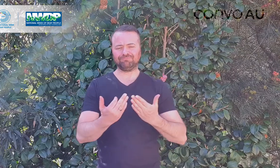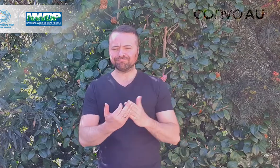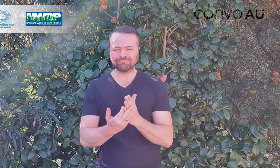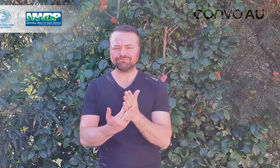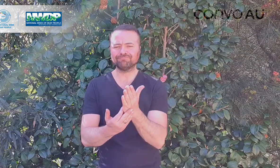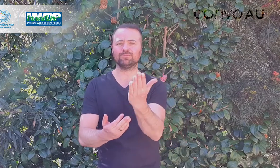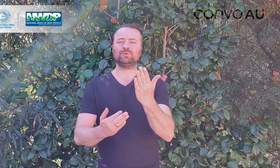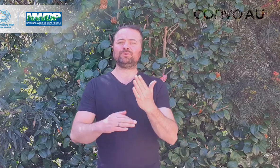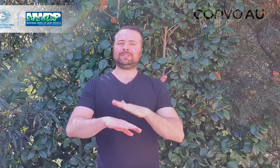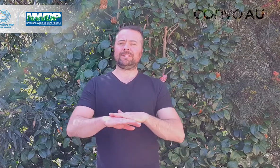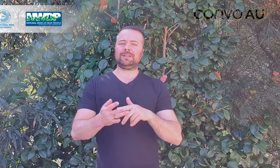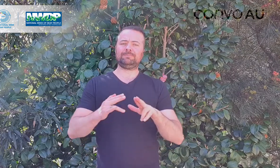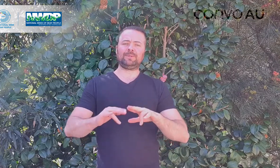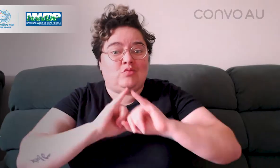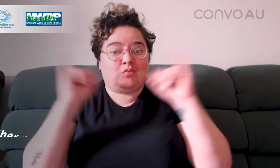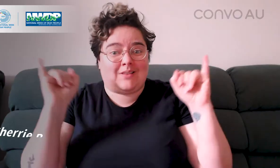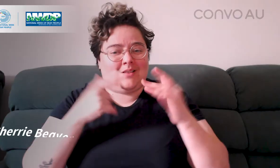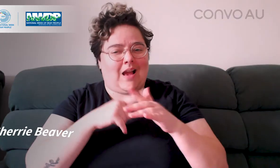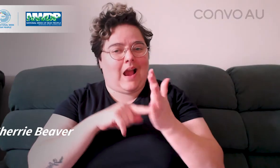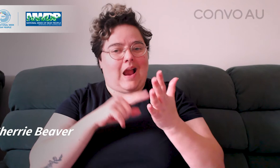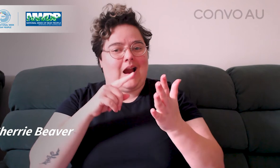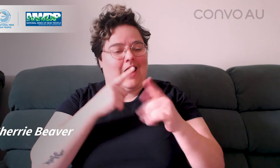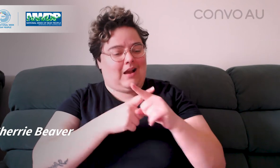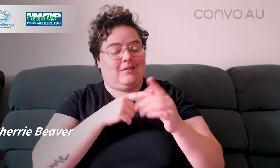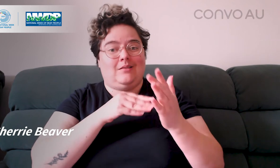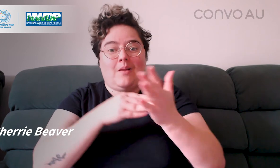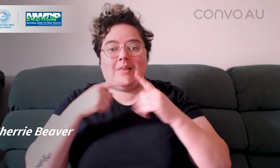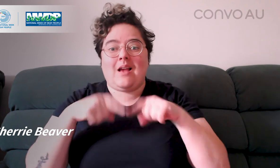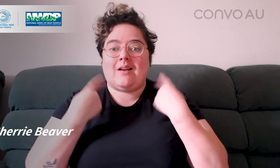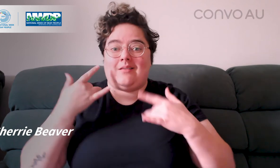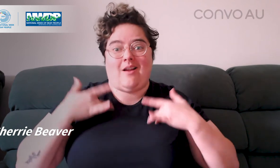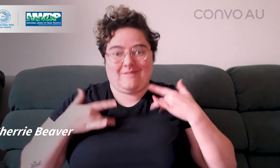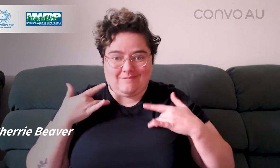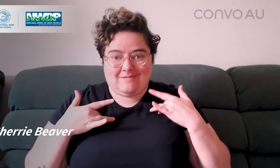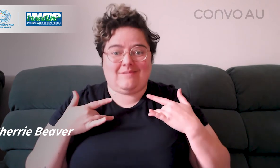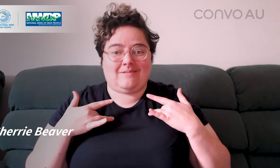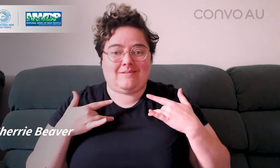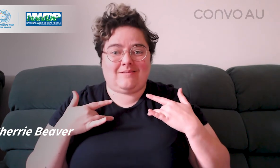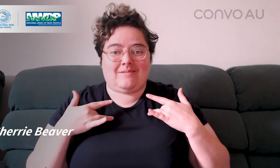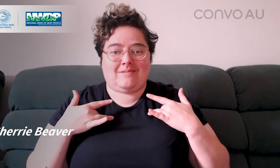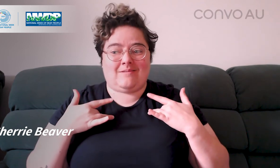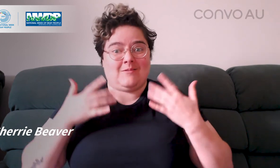to navigate our way through times of crisis, and to live.